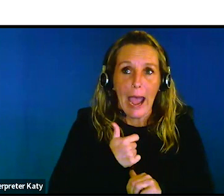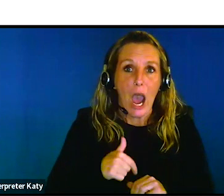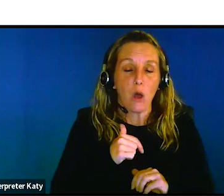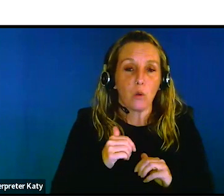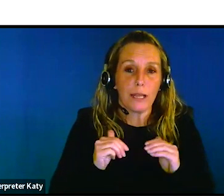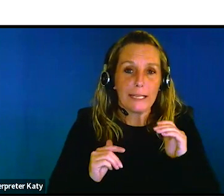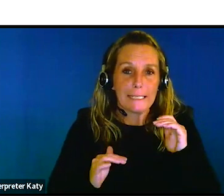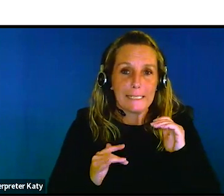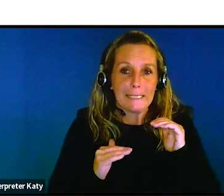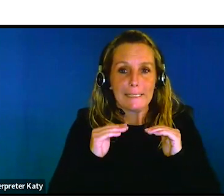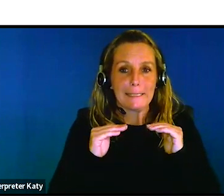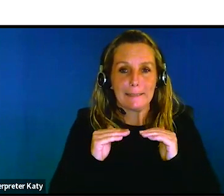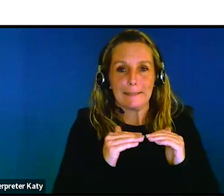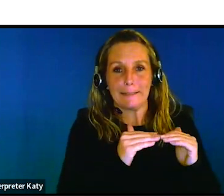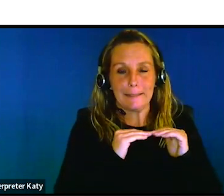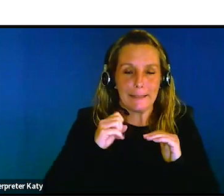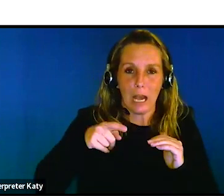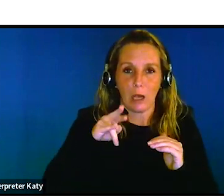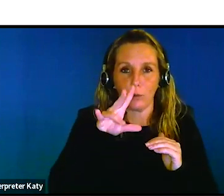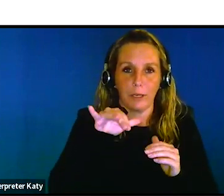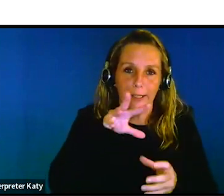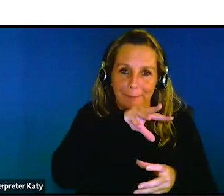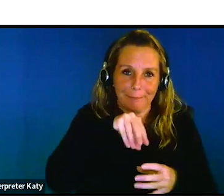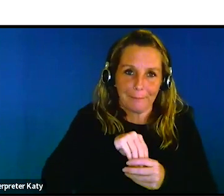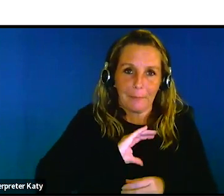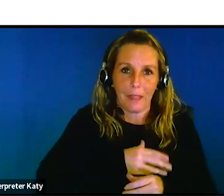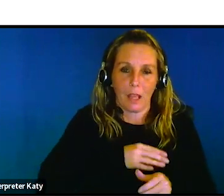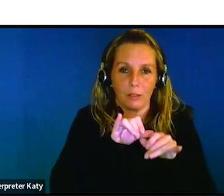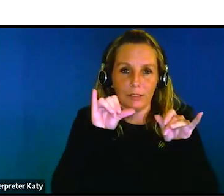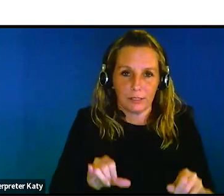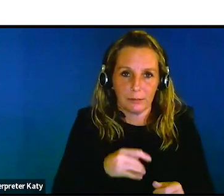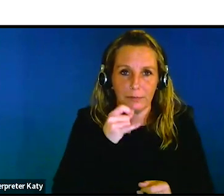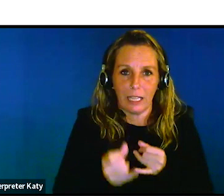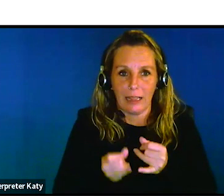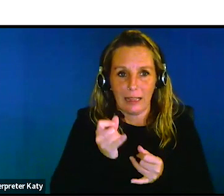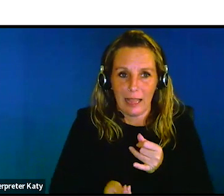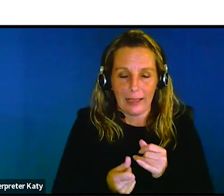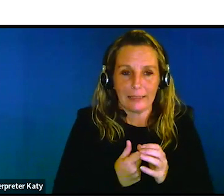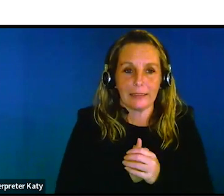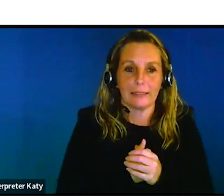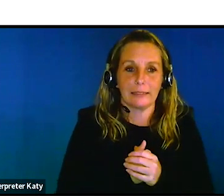into our systems. Lastly,